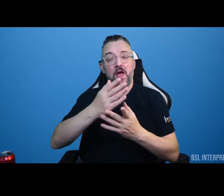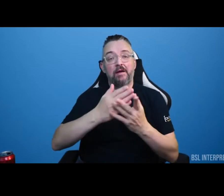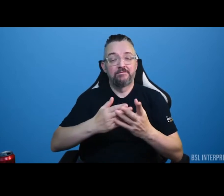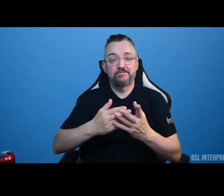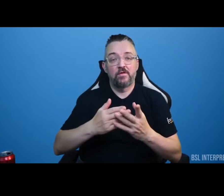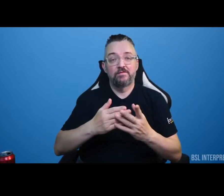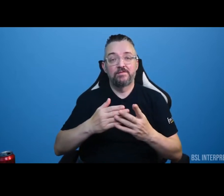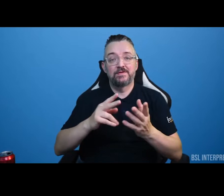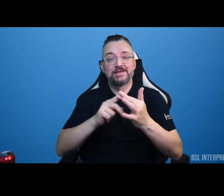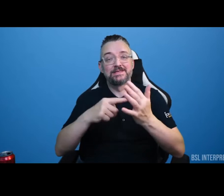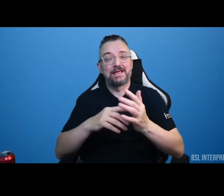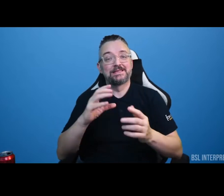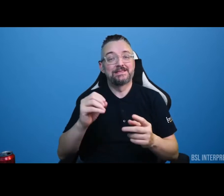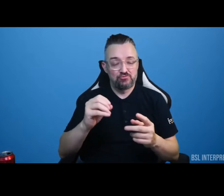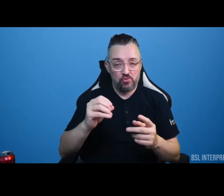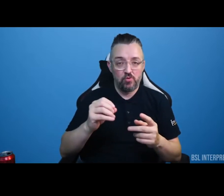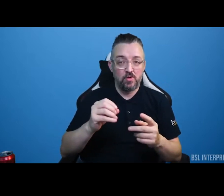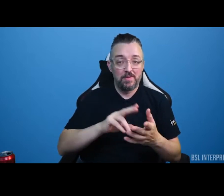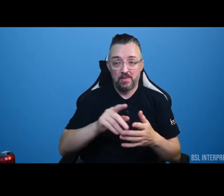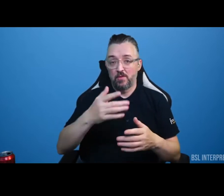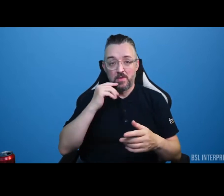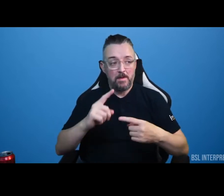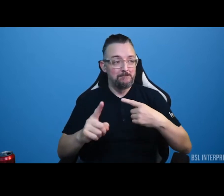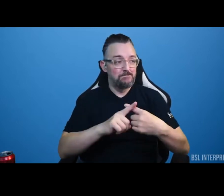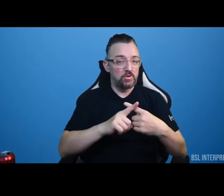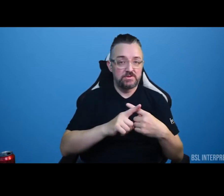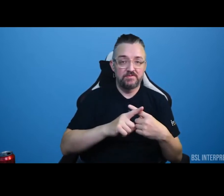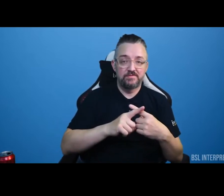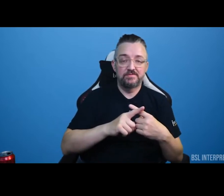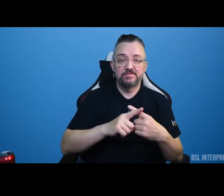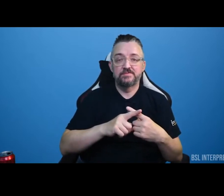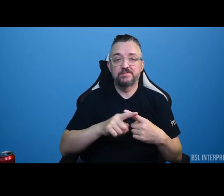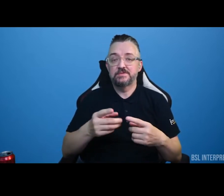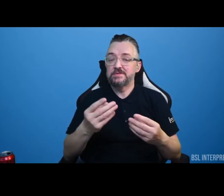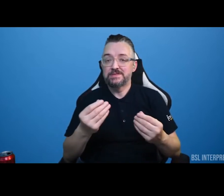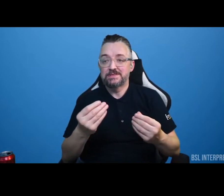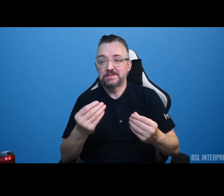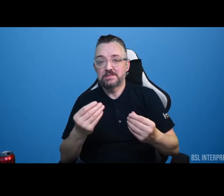that's a positive place for me to live, for my family to live, and something that I can be proud of in the future.